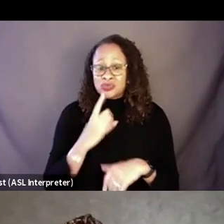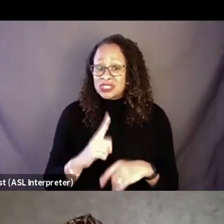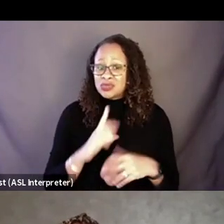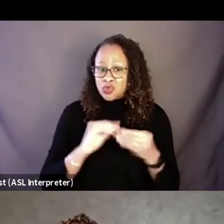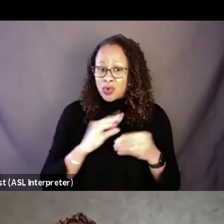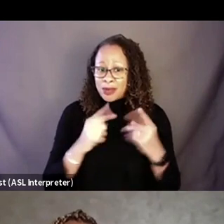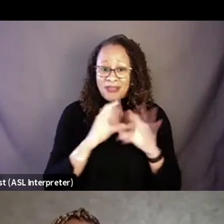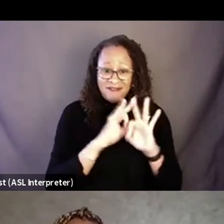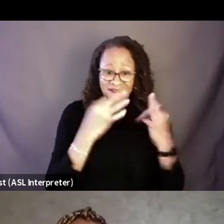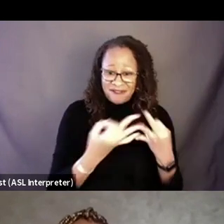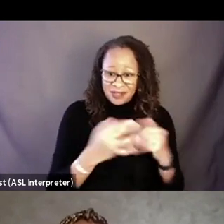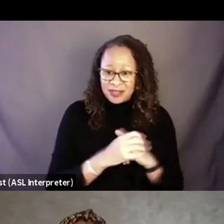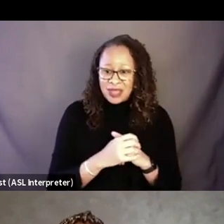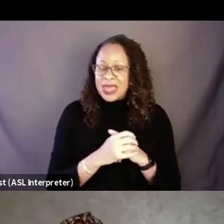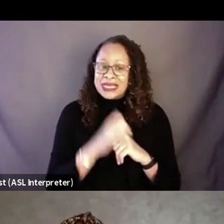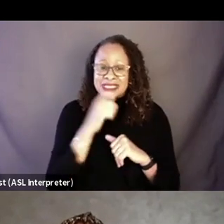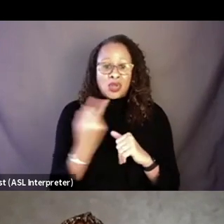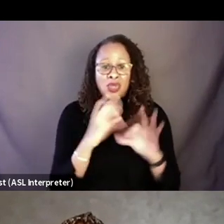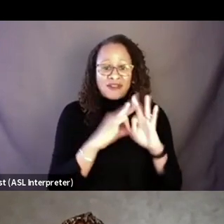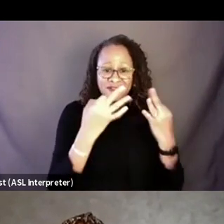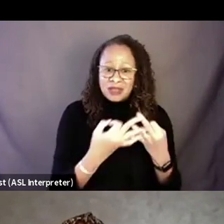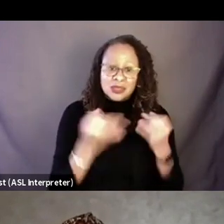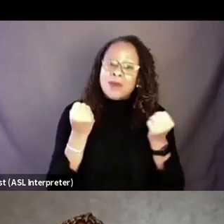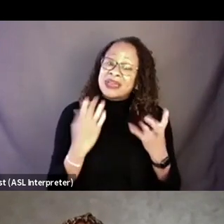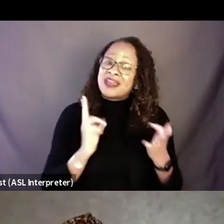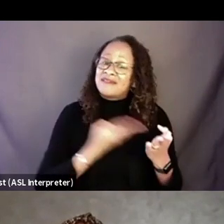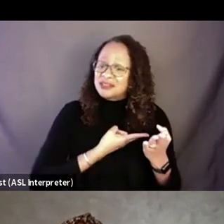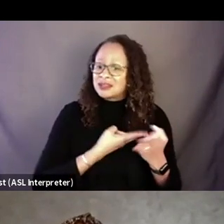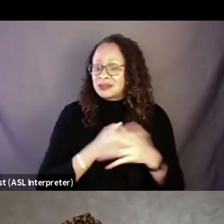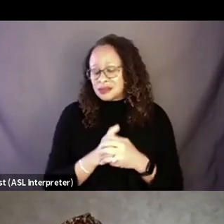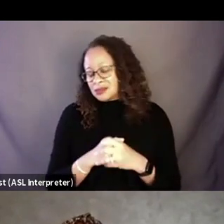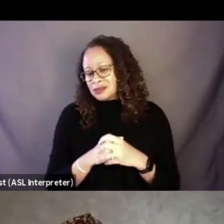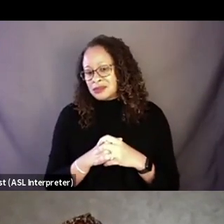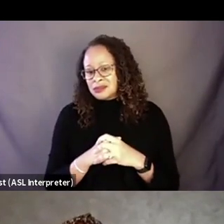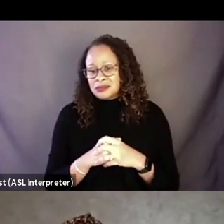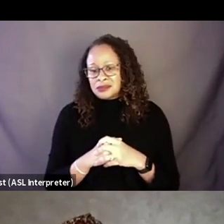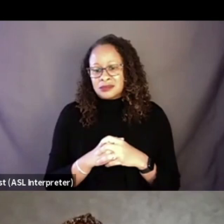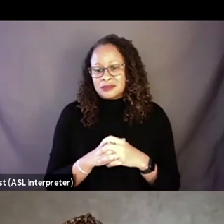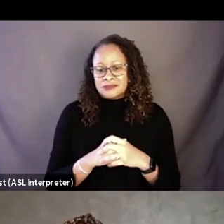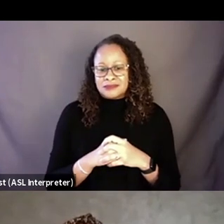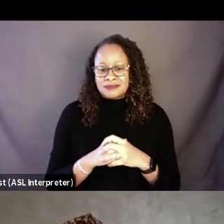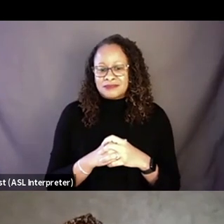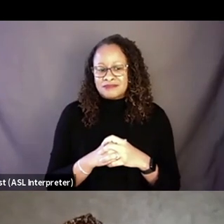It wasn't only a family, we were many of us. And when we started shooting and till the very end,